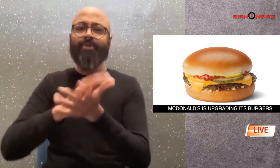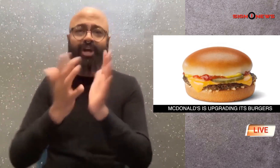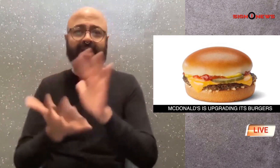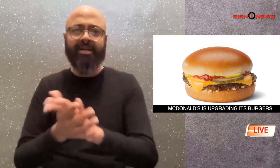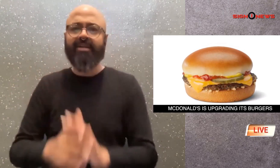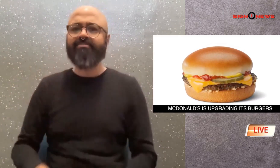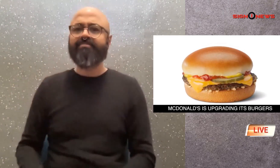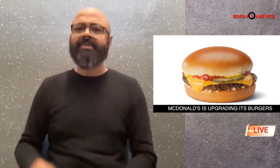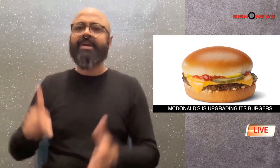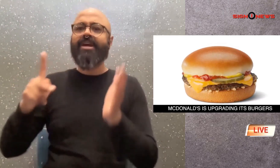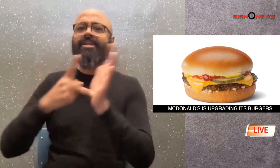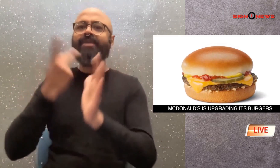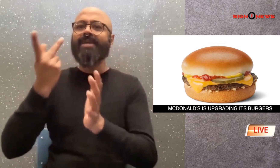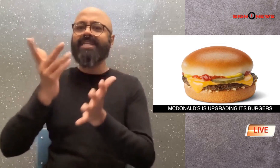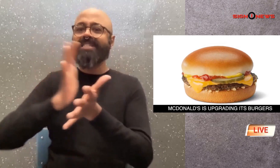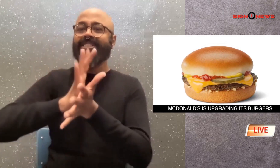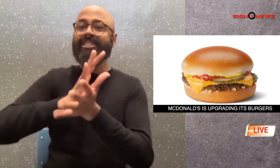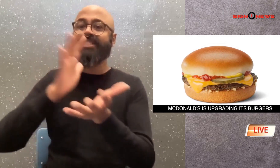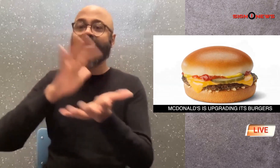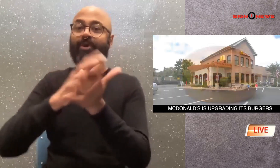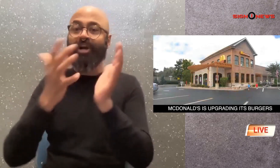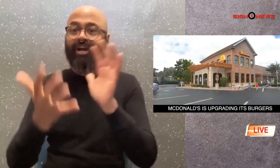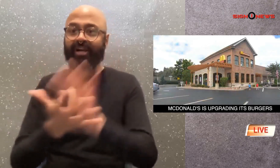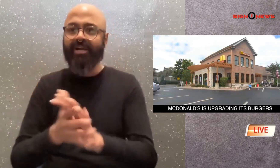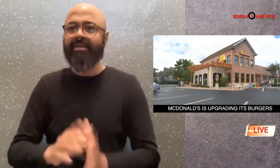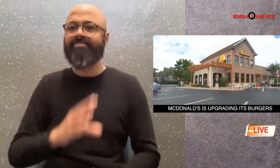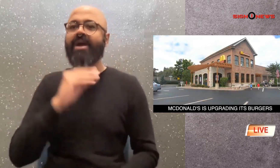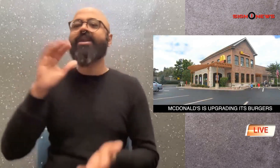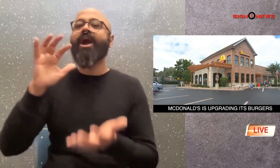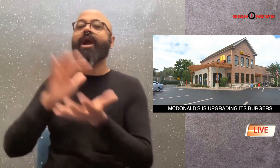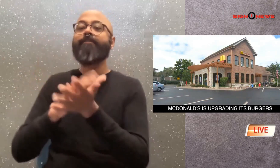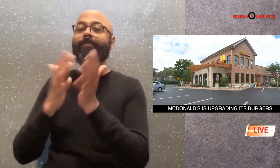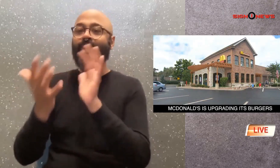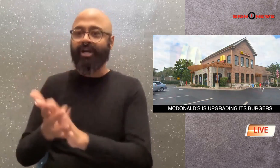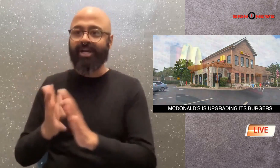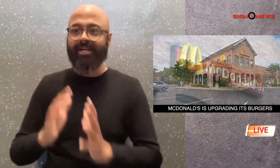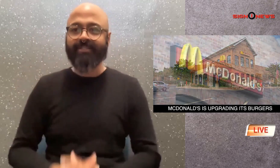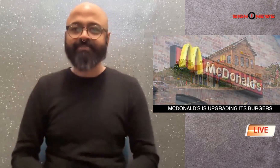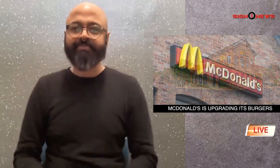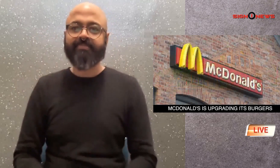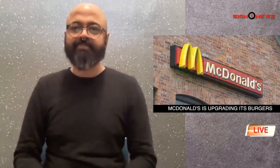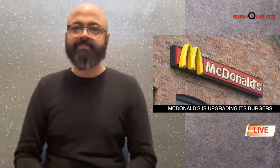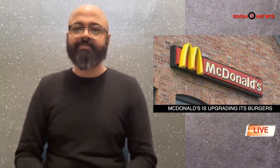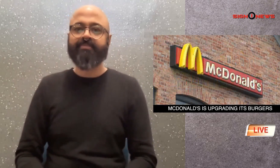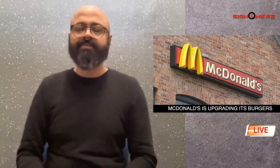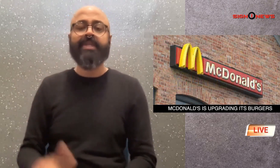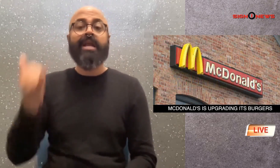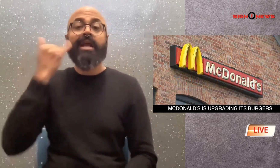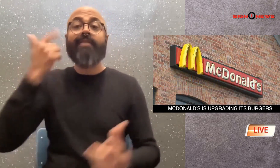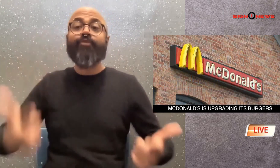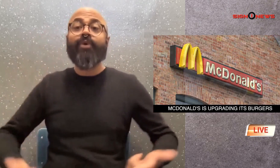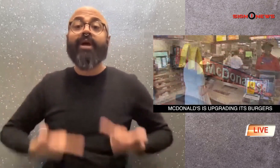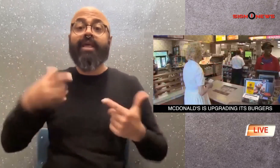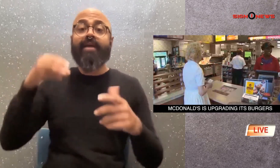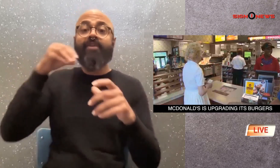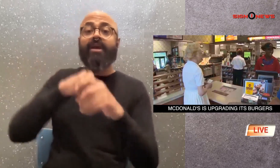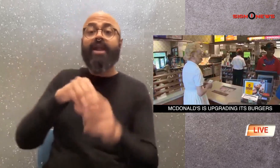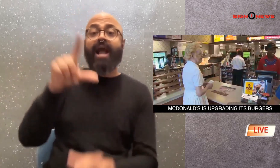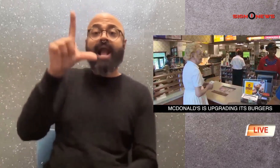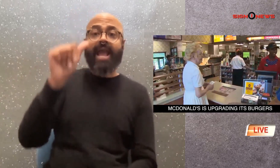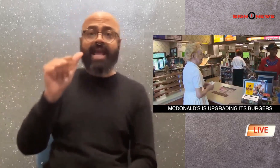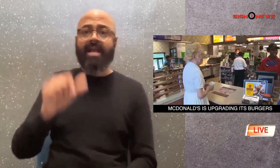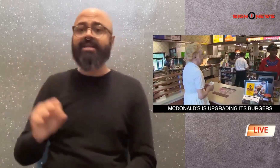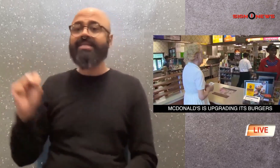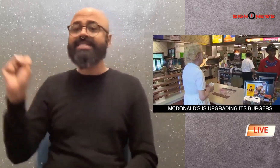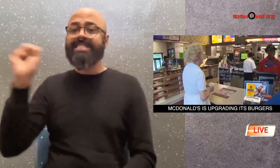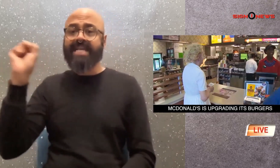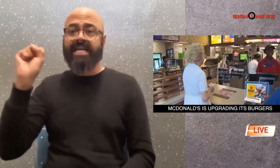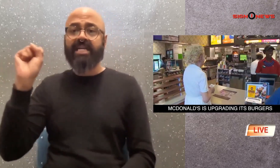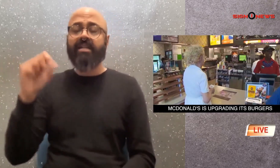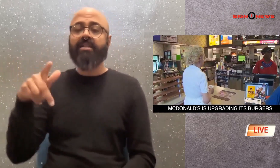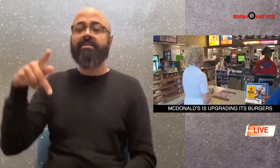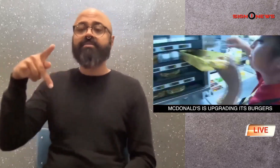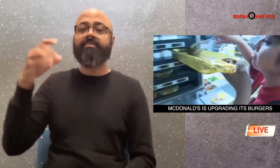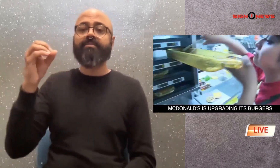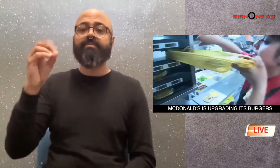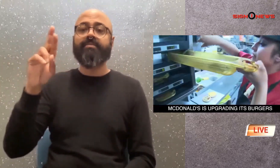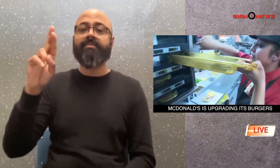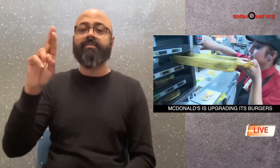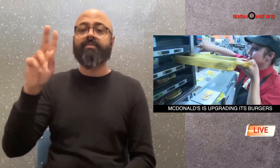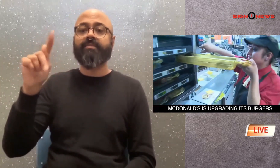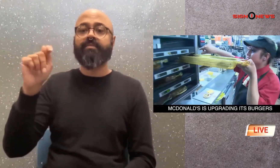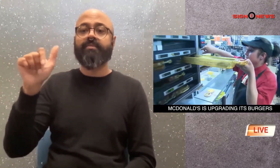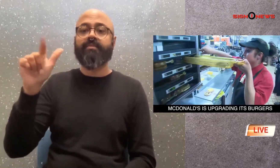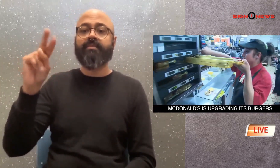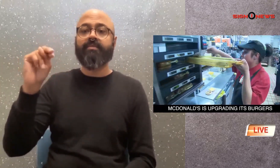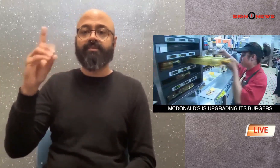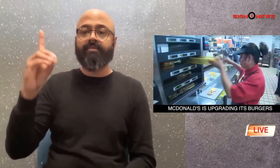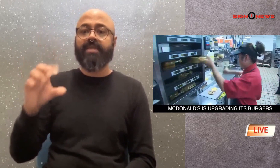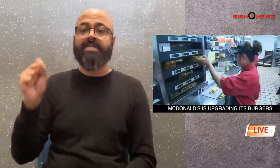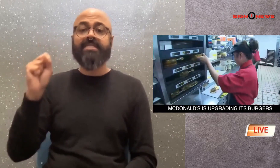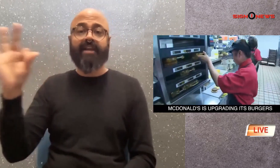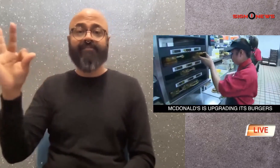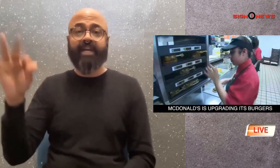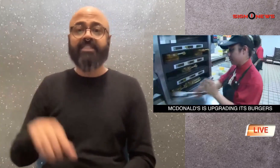cheeseburger double cheeseburger and hamburger if you live in Los Angeles Seattle Portland